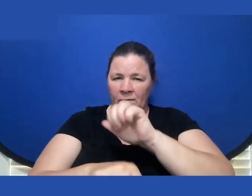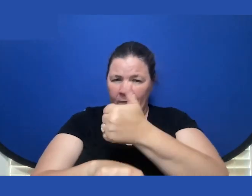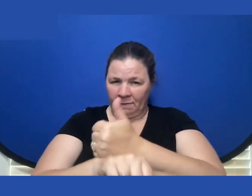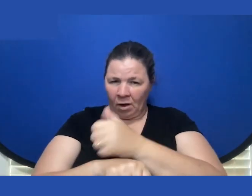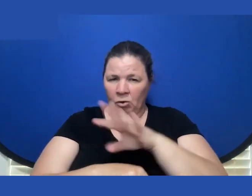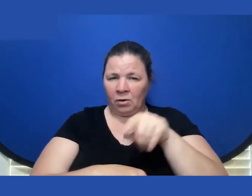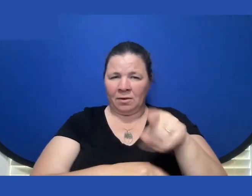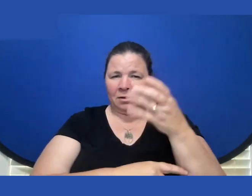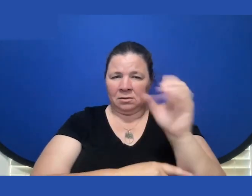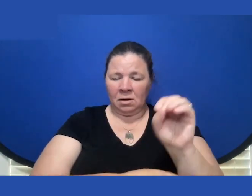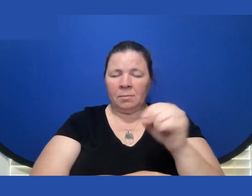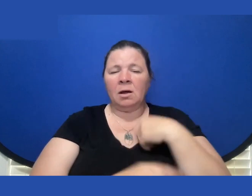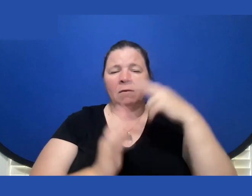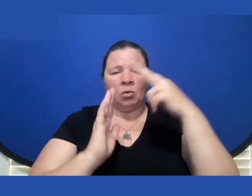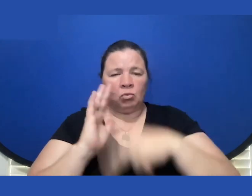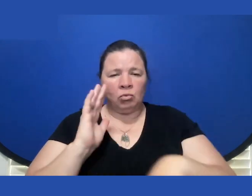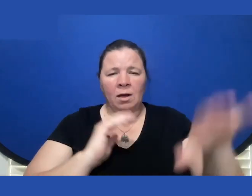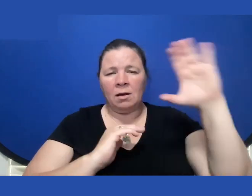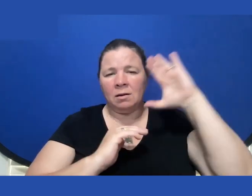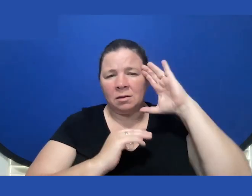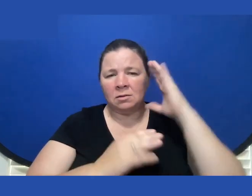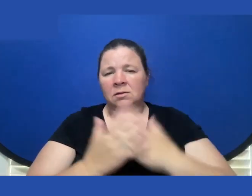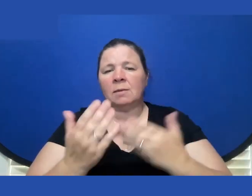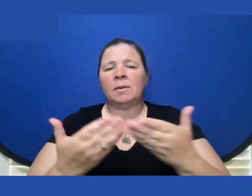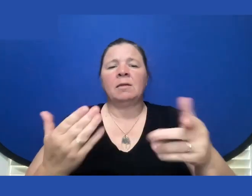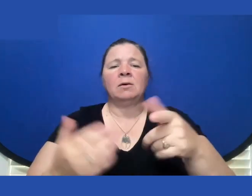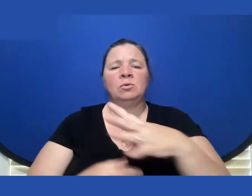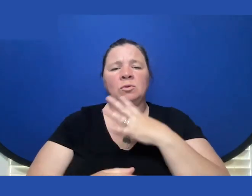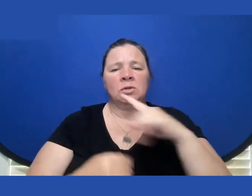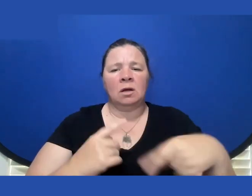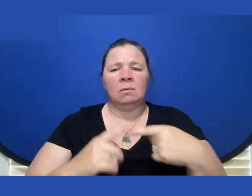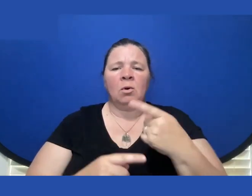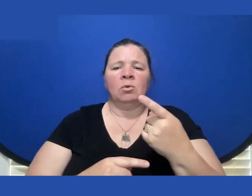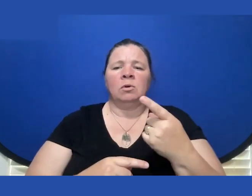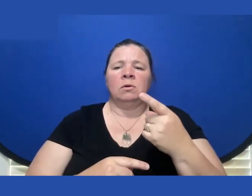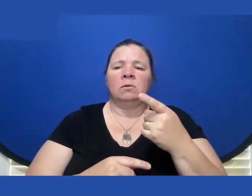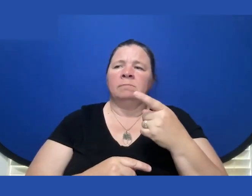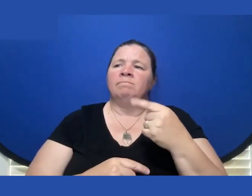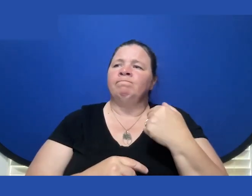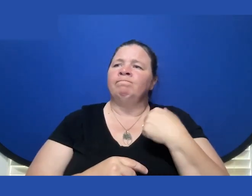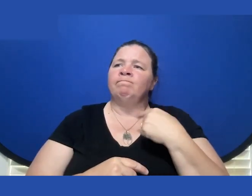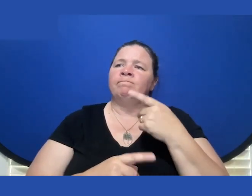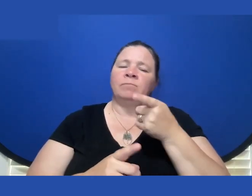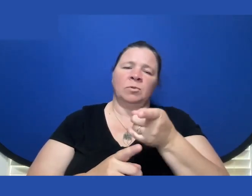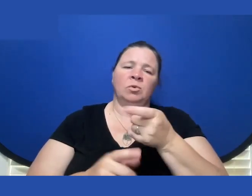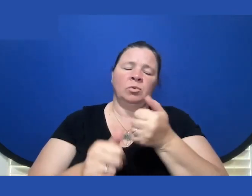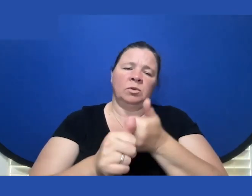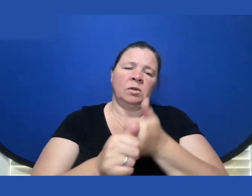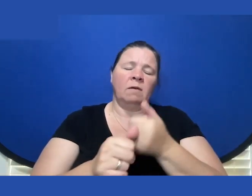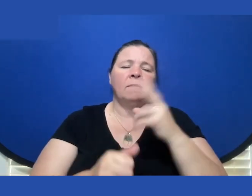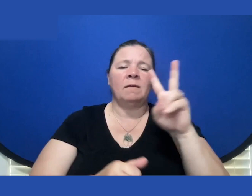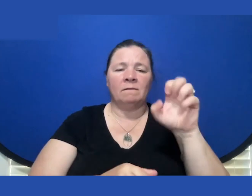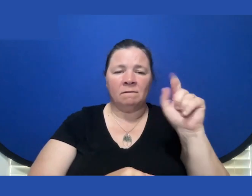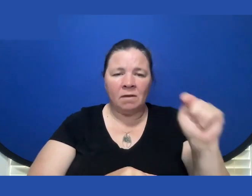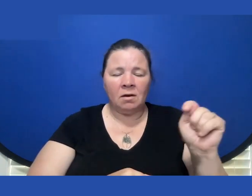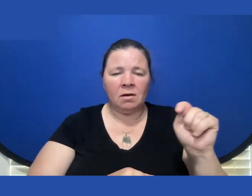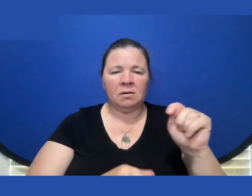I've read and listened to some of the things that you've said about how being a Veteran really sort of facilitated and led you,